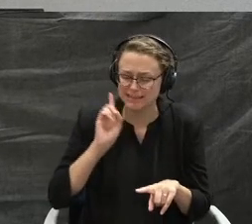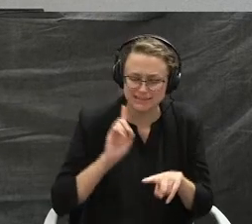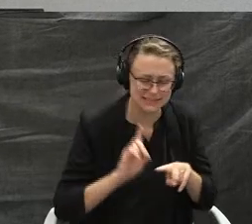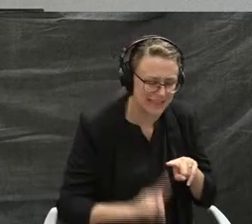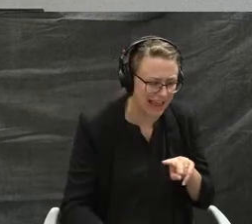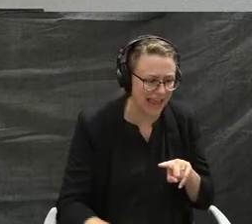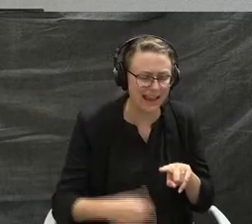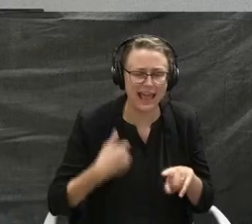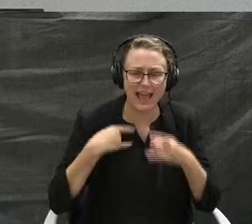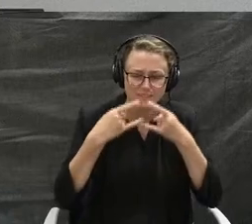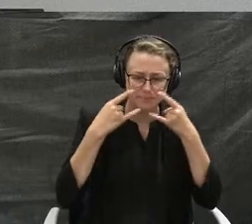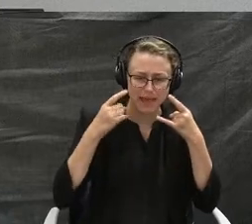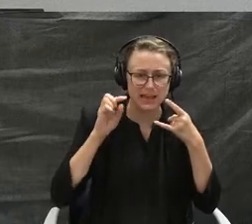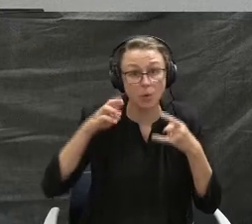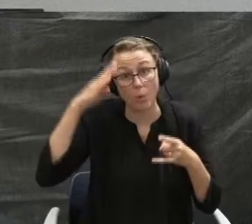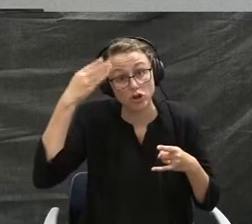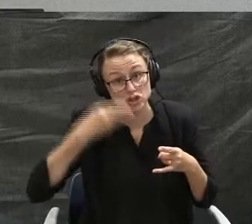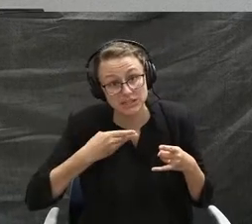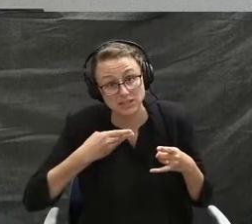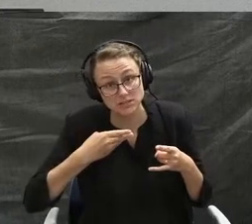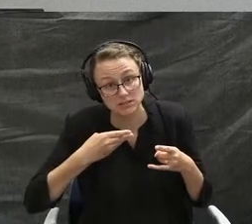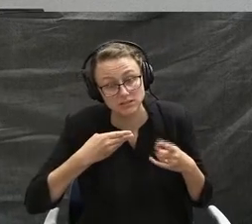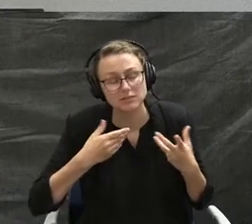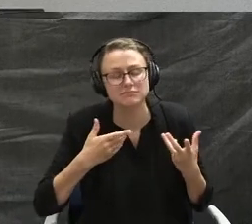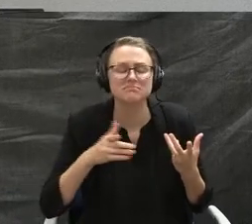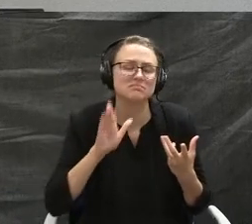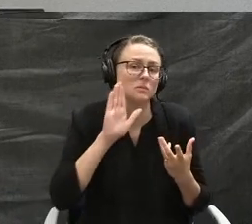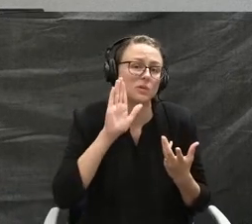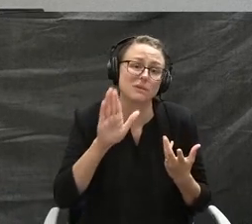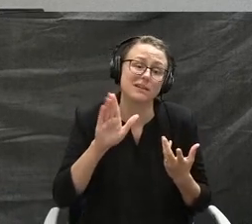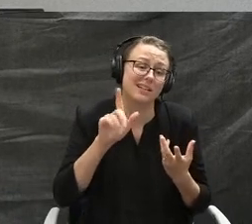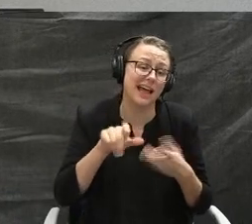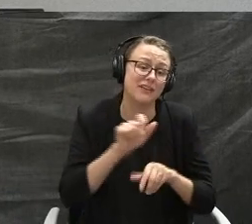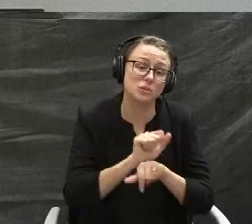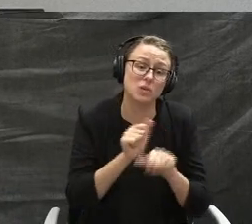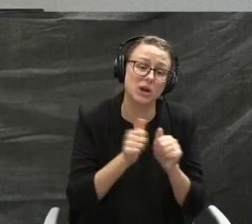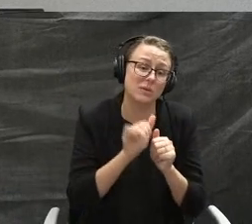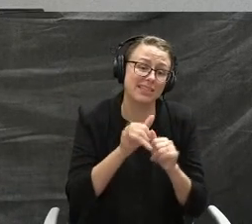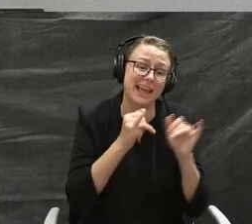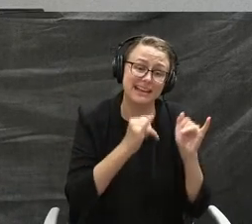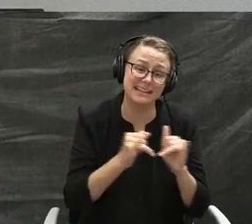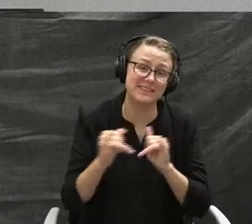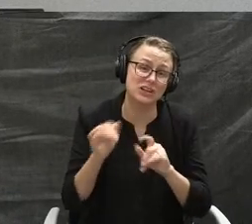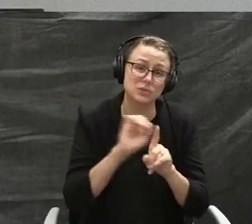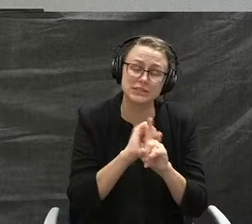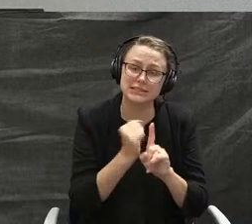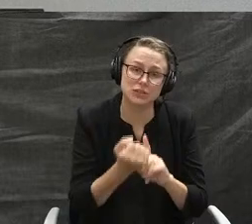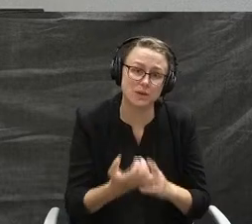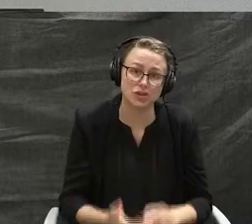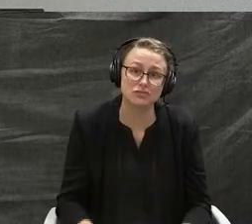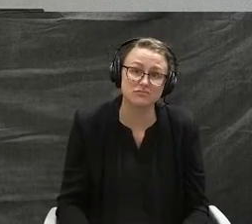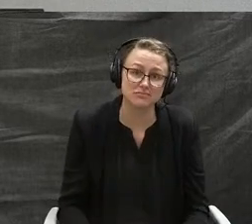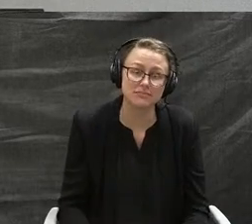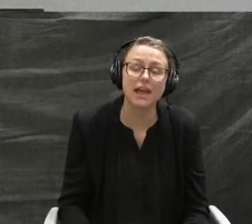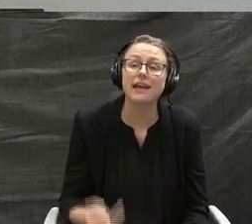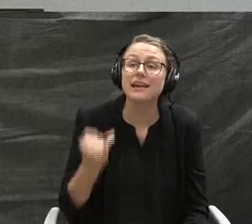And we'll just have to work with that individual situation. If they're just belligerant and are refusing to wear a mask. And